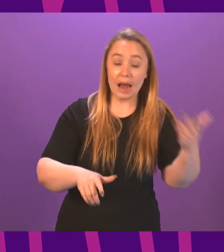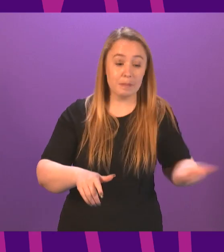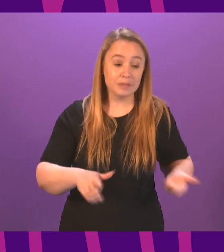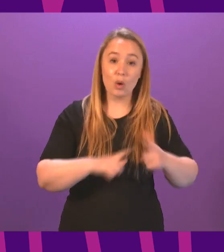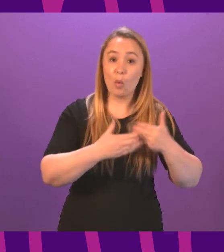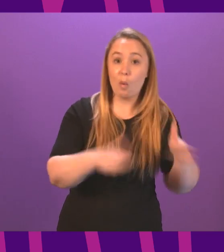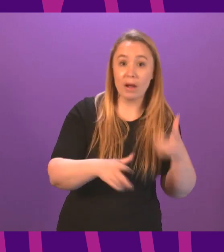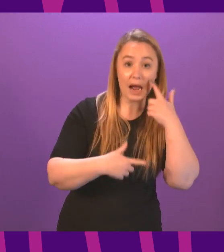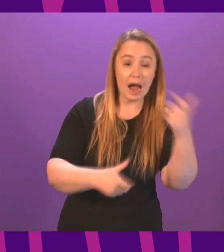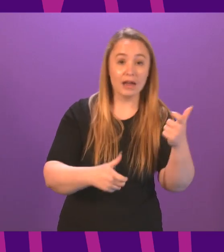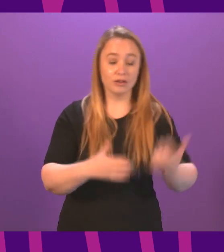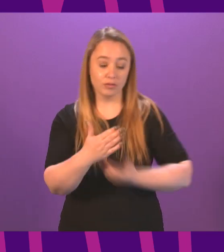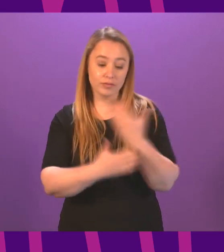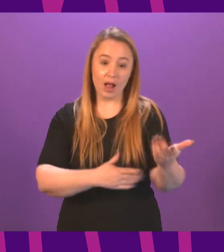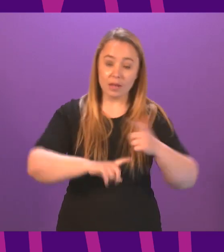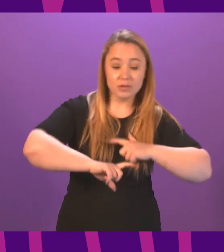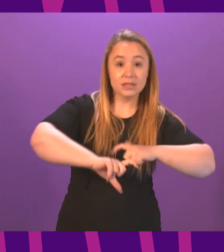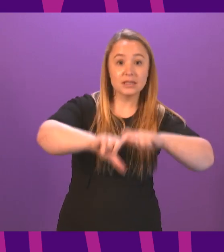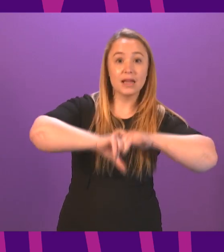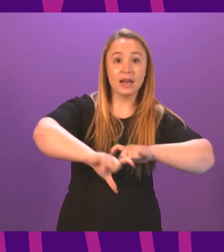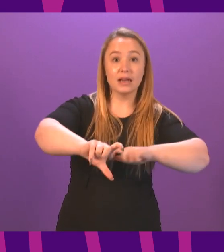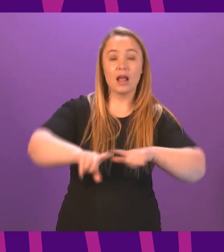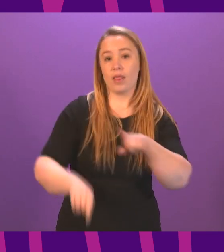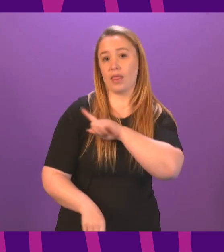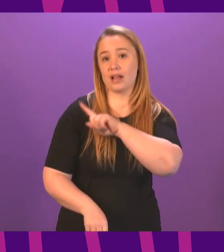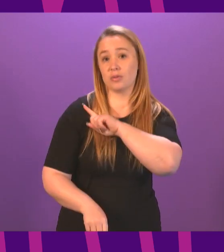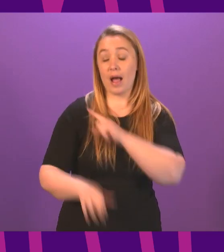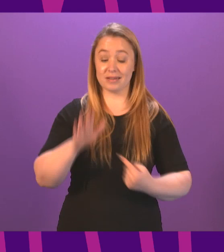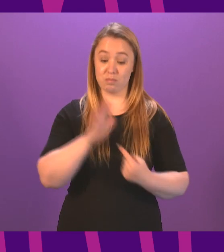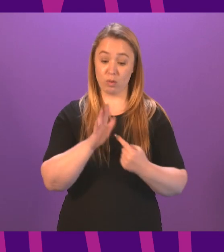it is in all our interests to stick to the restrictions so as to get through the remaining